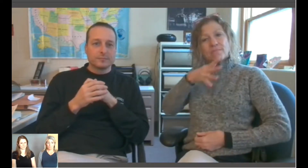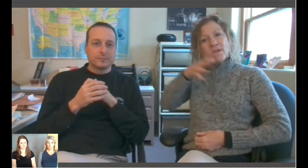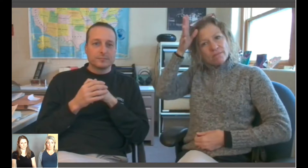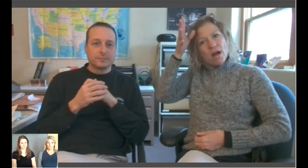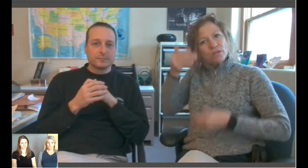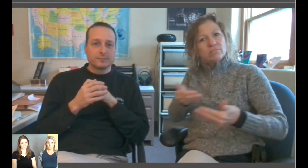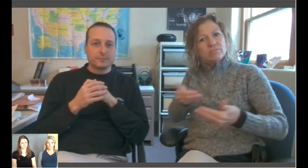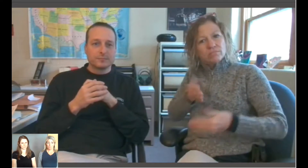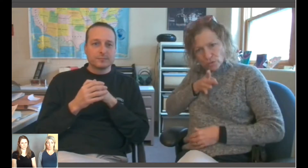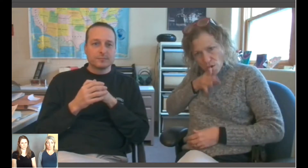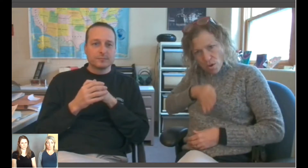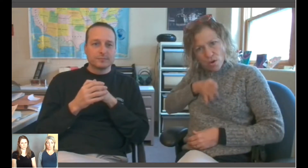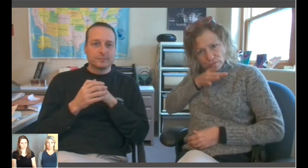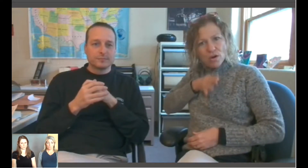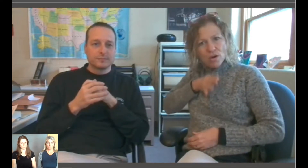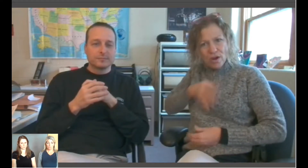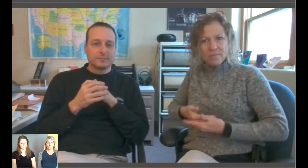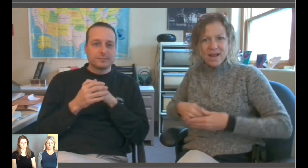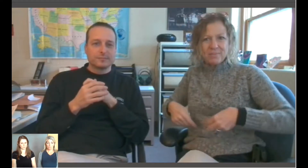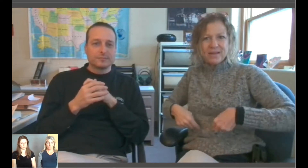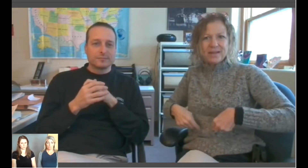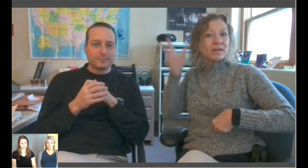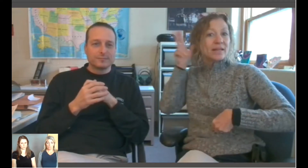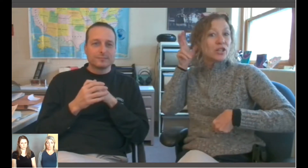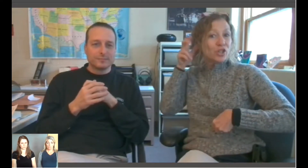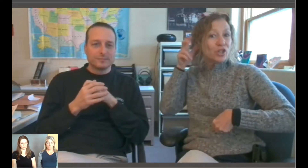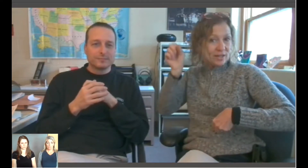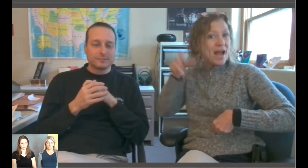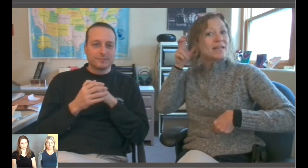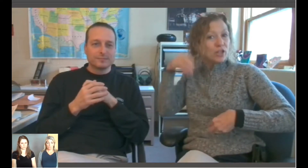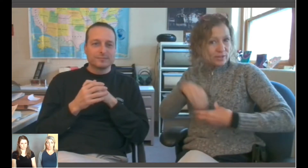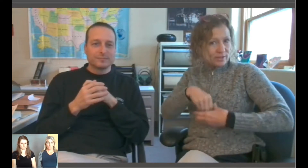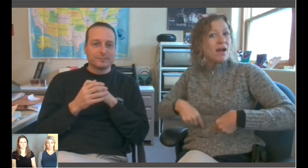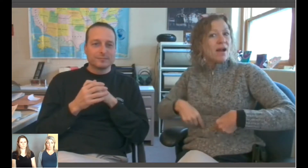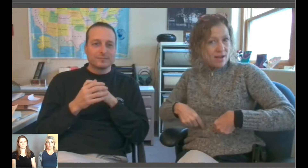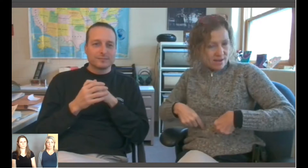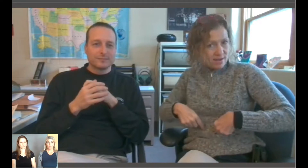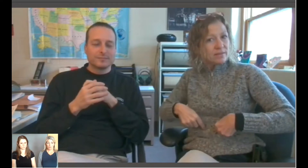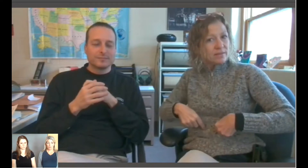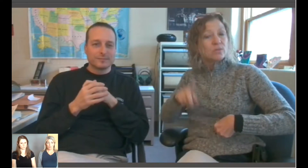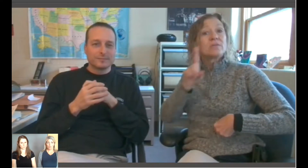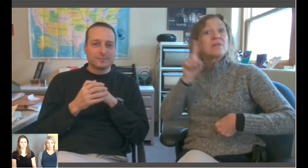to give it to them early. Even in utero it's shown that if you talk to the baby, they can hear you.